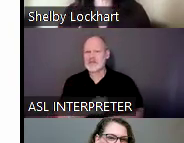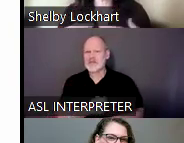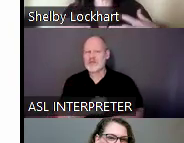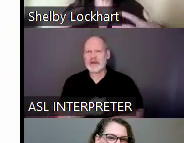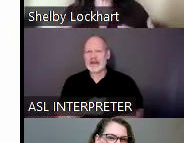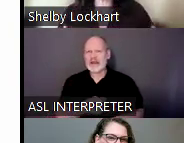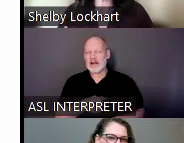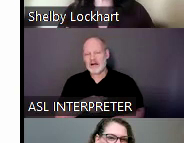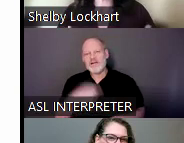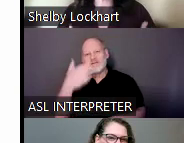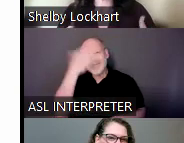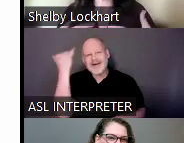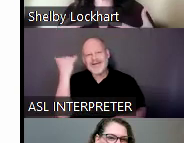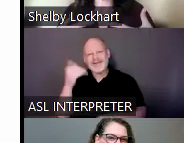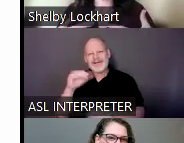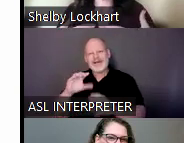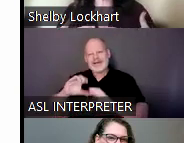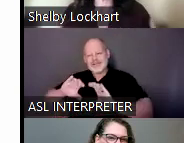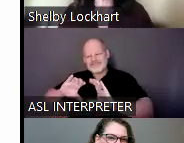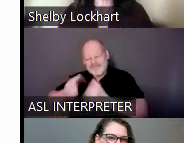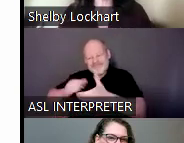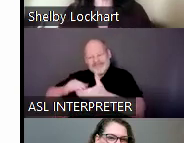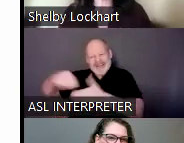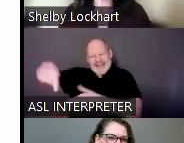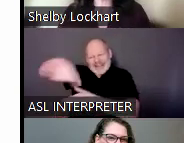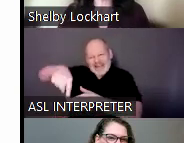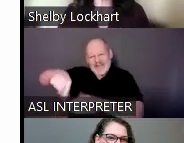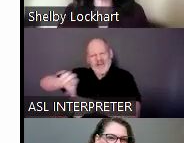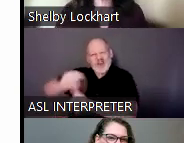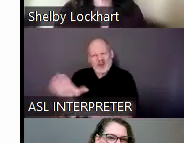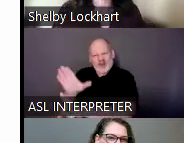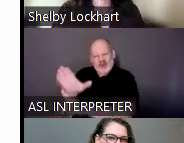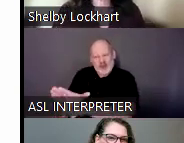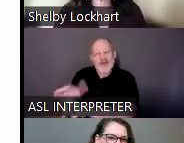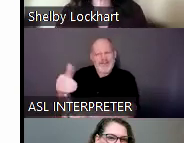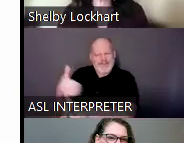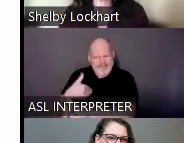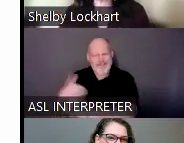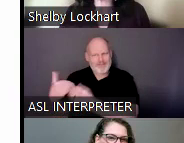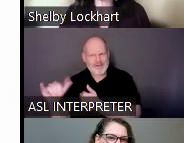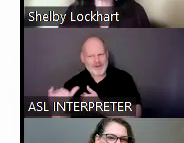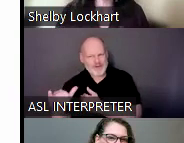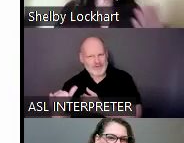of a collective Tier 1 responsibility; so that's what we'll talk about today. The